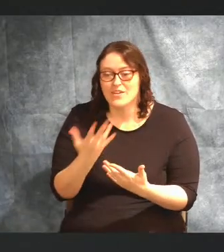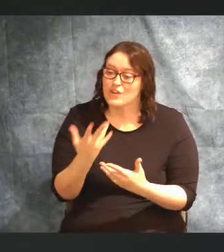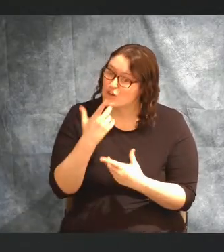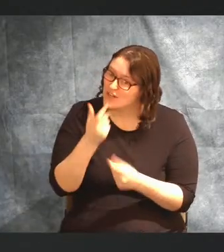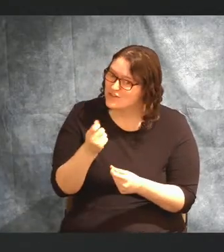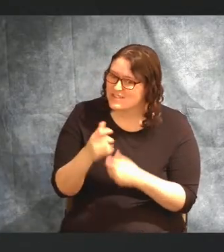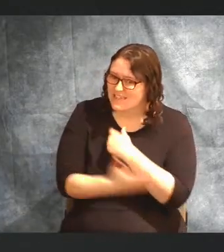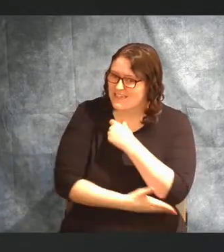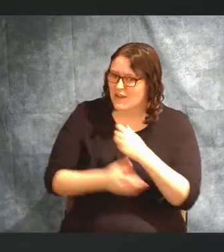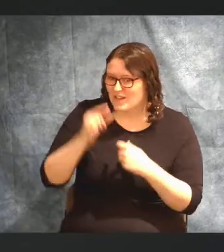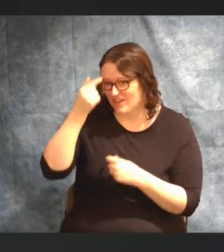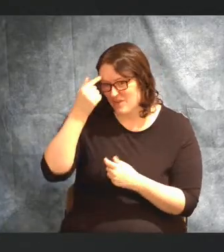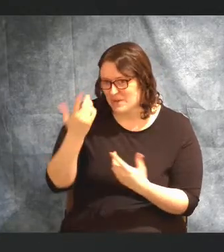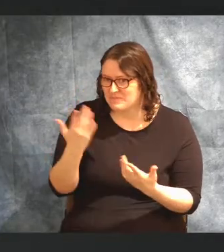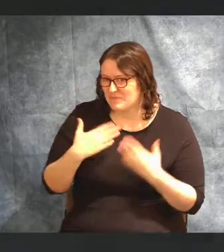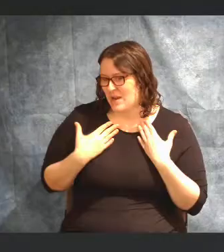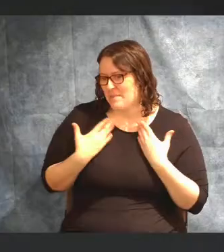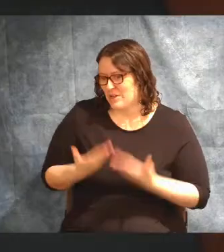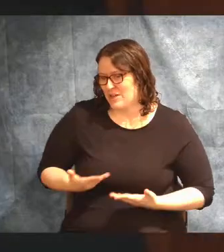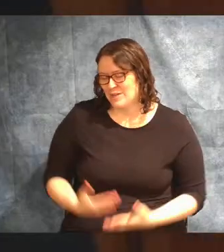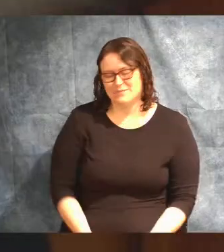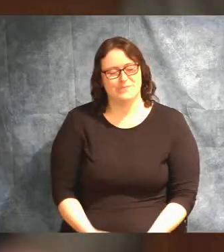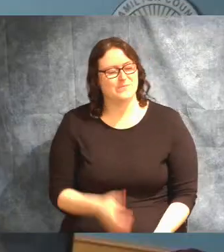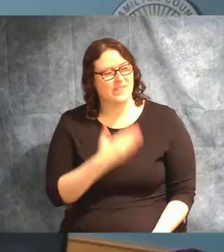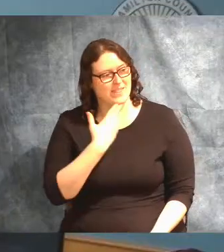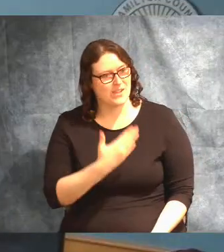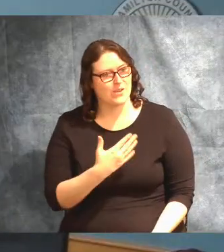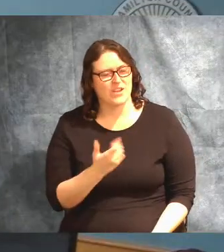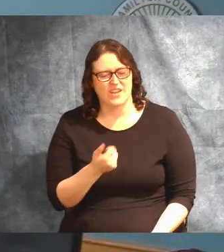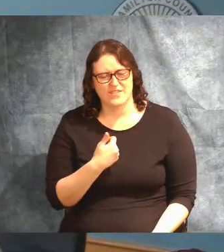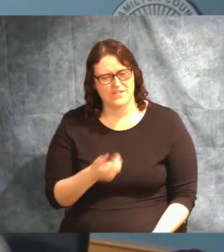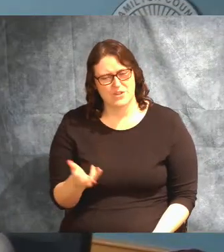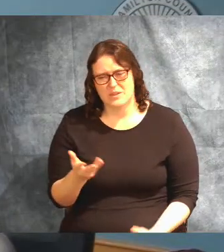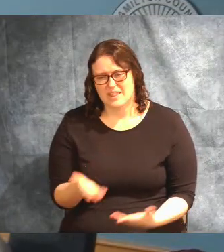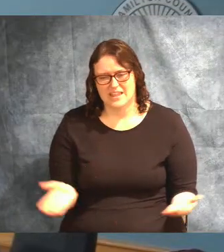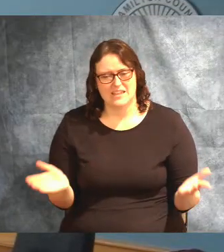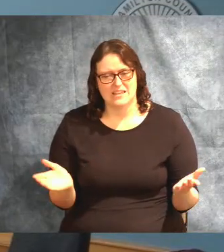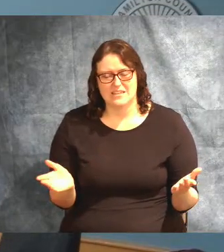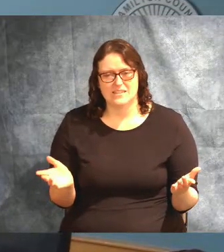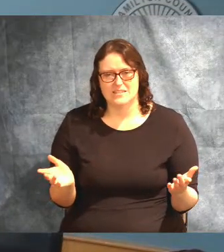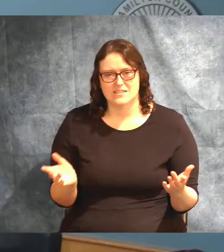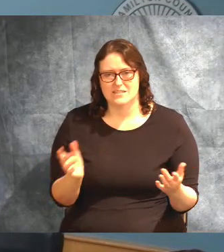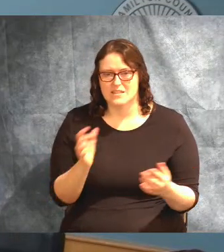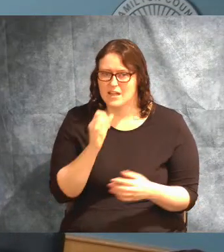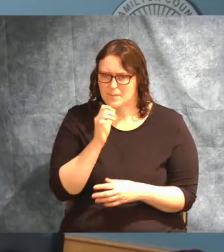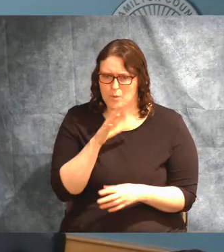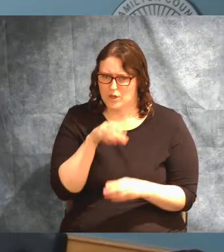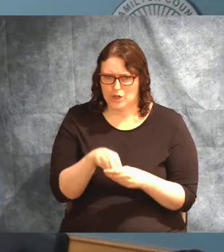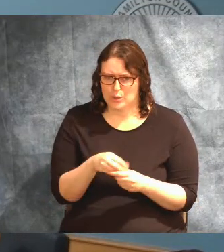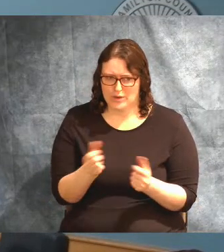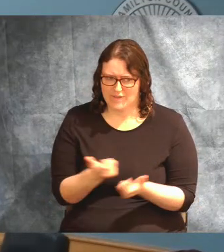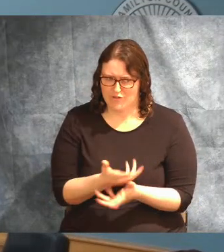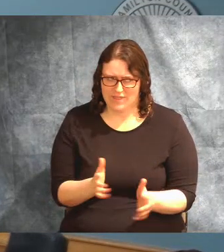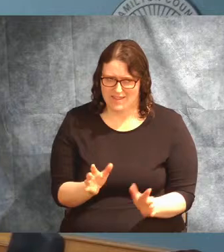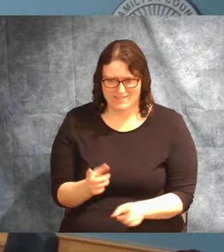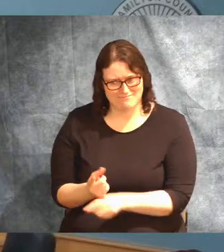to have you. Thank you. Thank you. I just have a few things. I won't include them all. the veterans